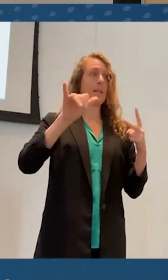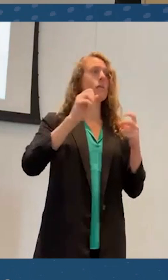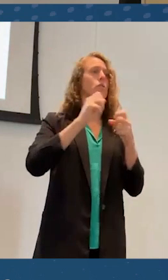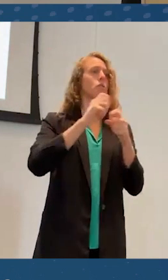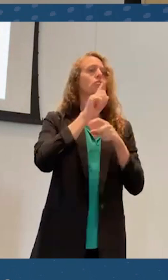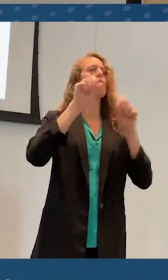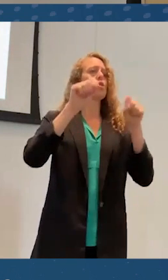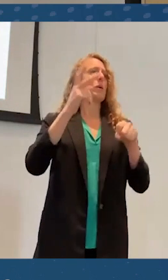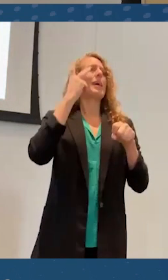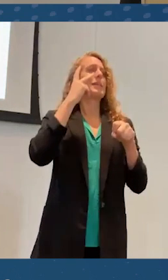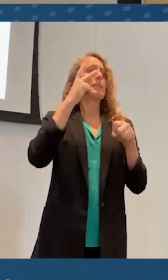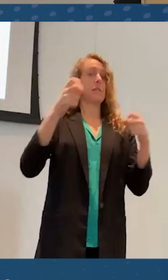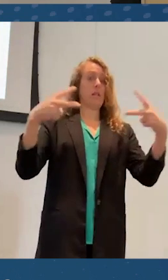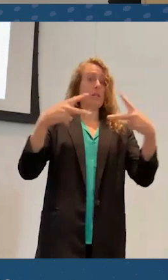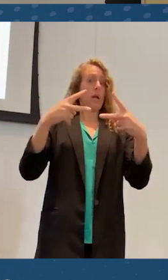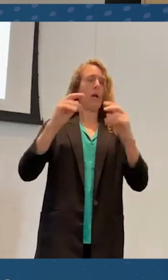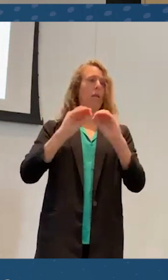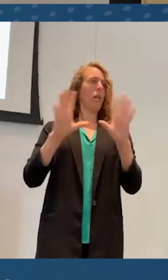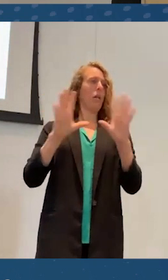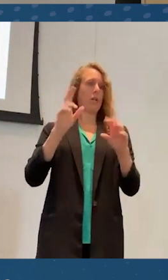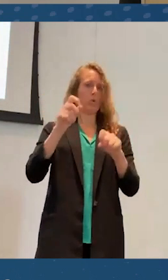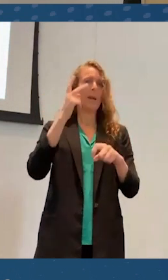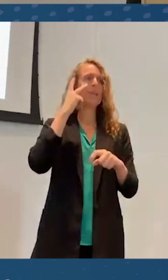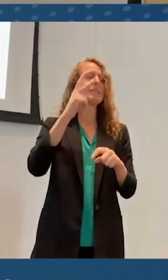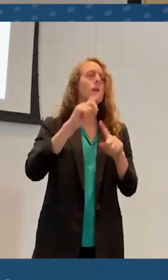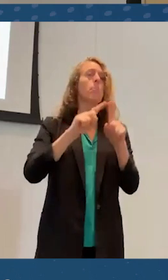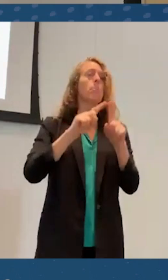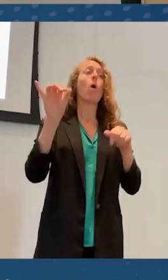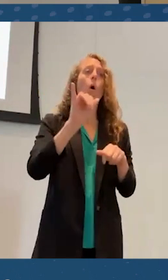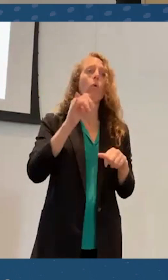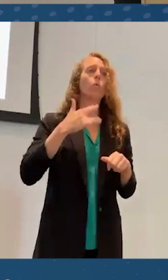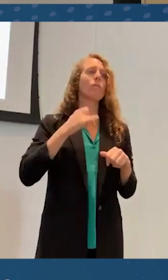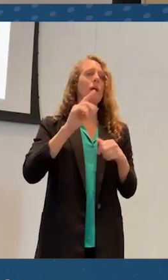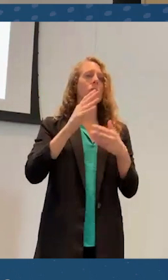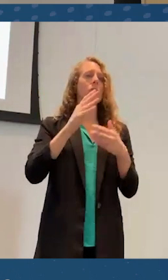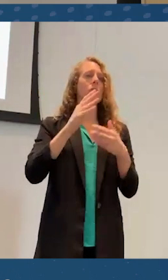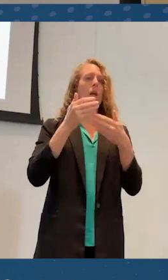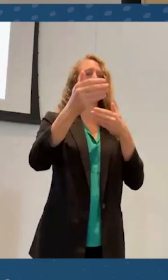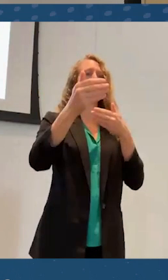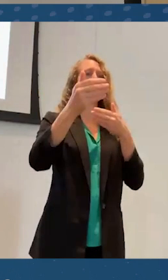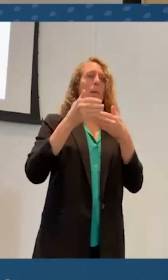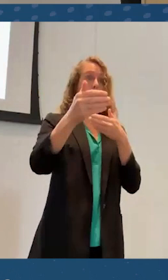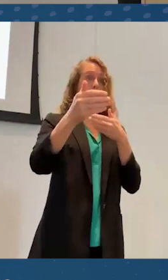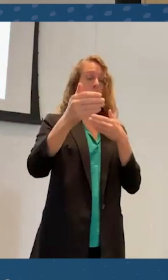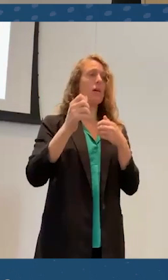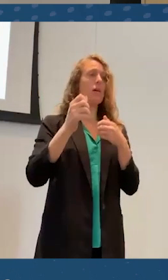while also retaining a sense of depth. When the subtitles would be hidden behind an object,